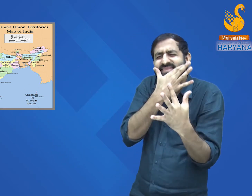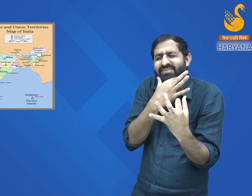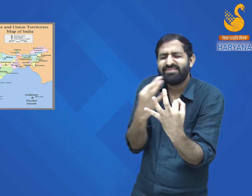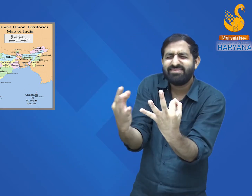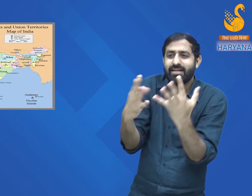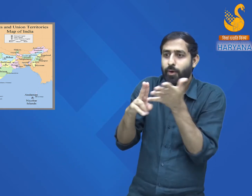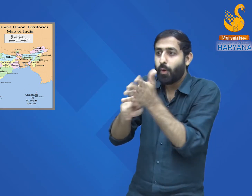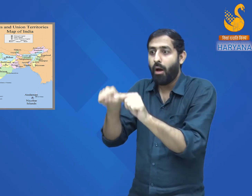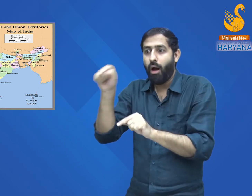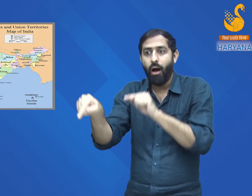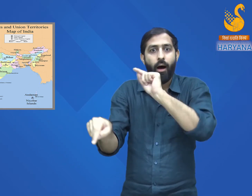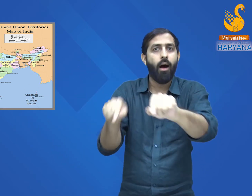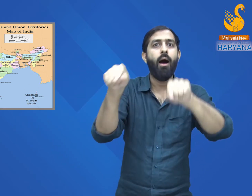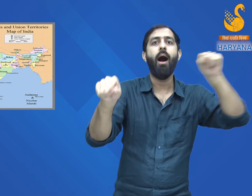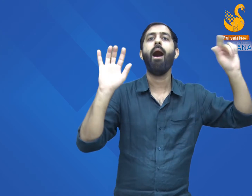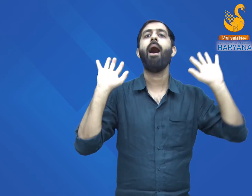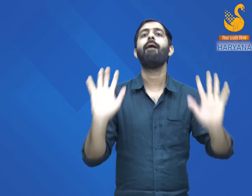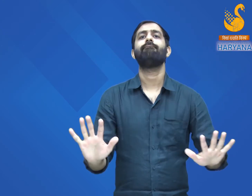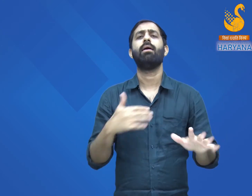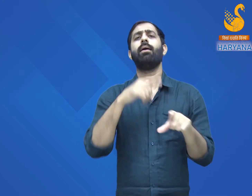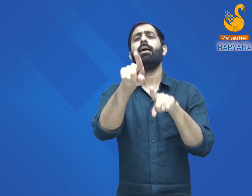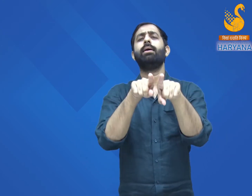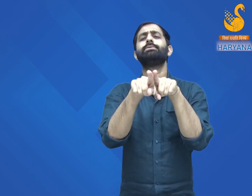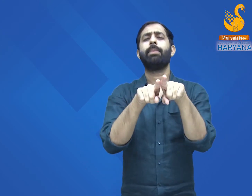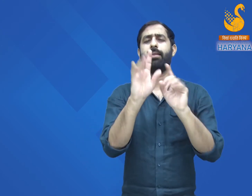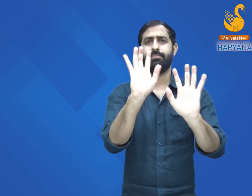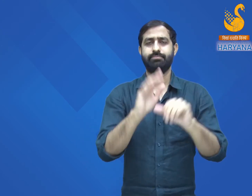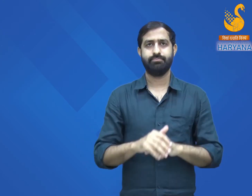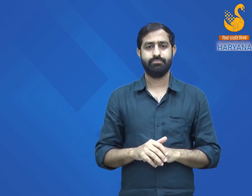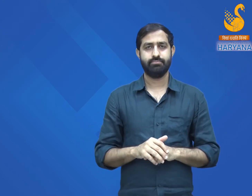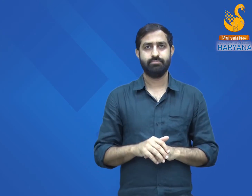These are a part of our rich and cultural heritage. Let me give you an example.